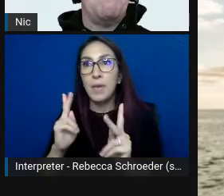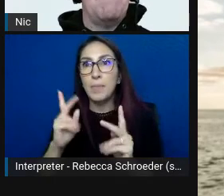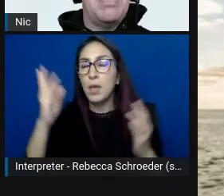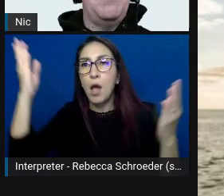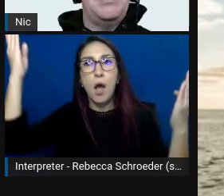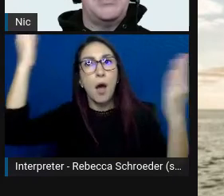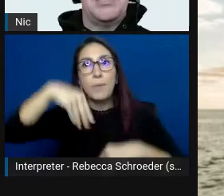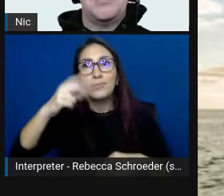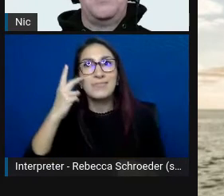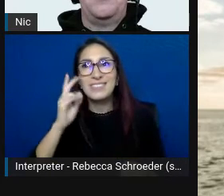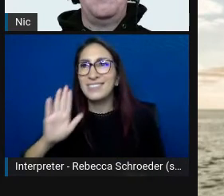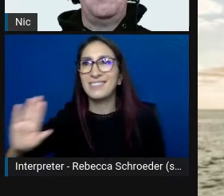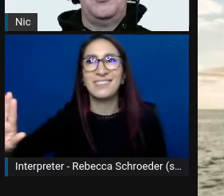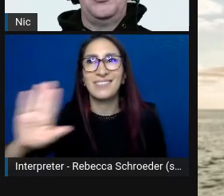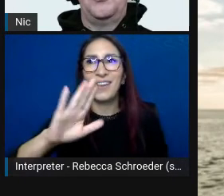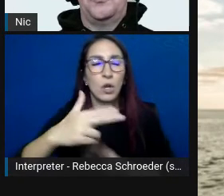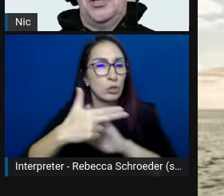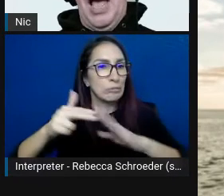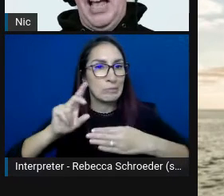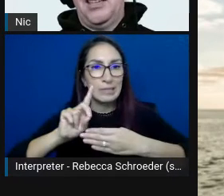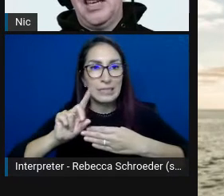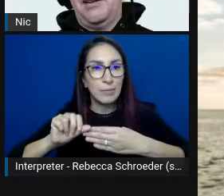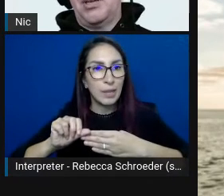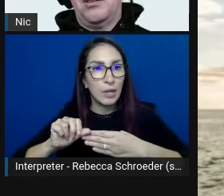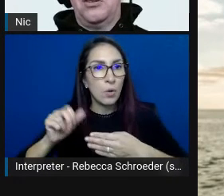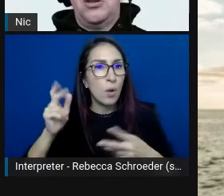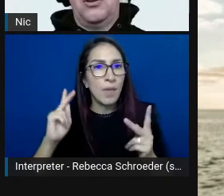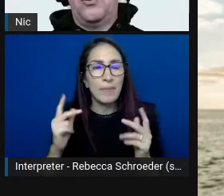Maybe you don't want to ask that because you don't want